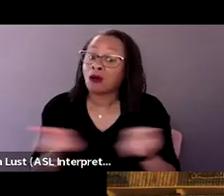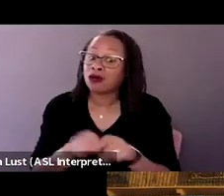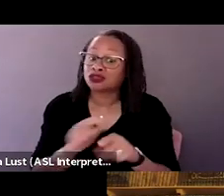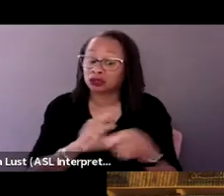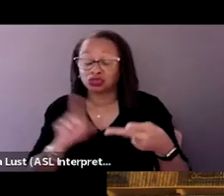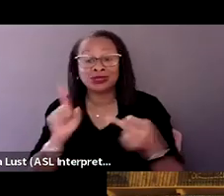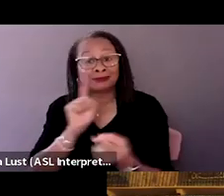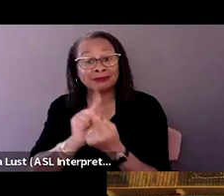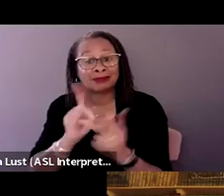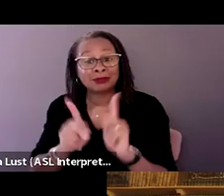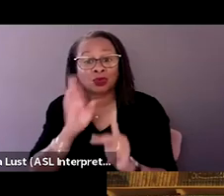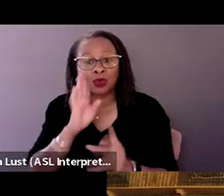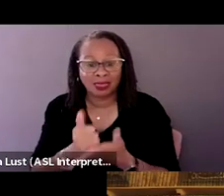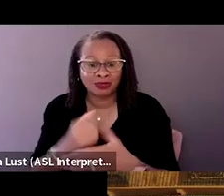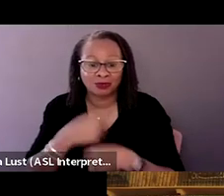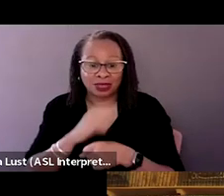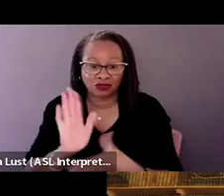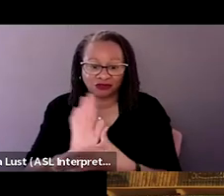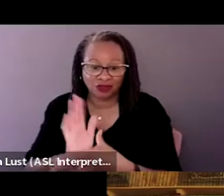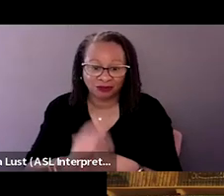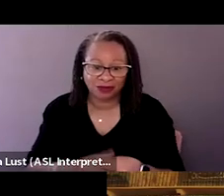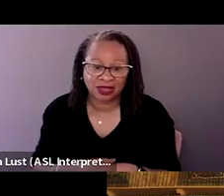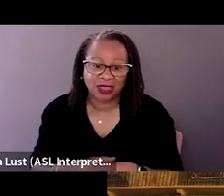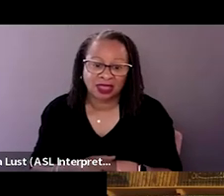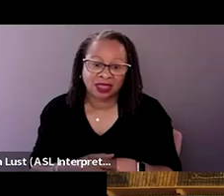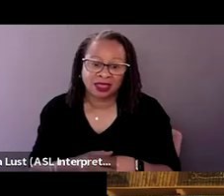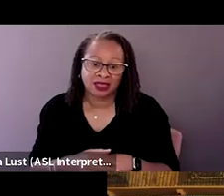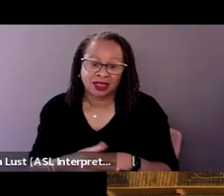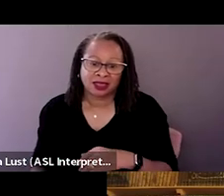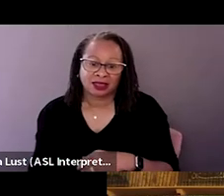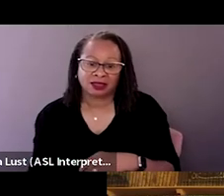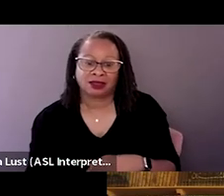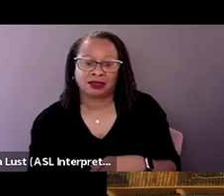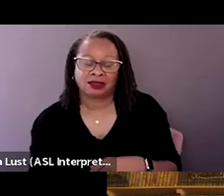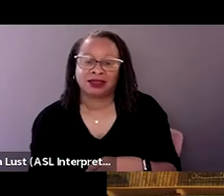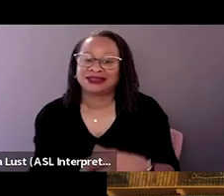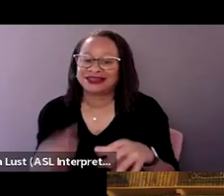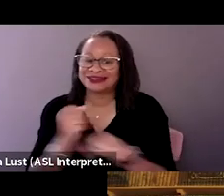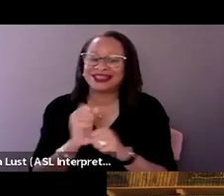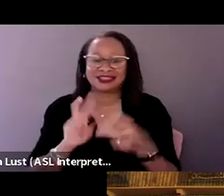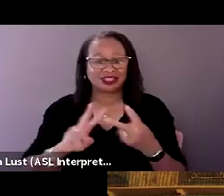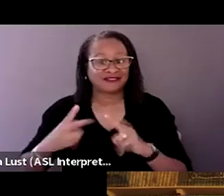You know, someone much smarter than me said, "It takes a village to make a documentary."